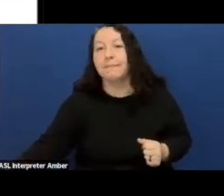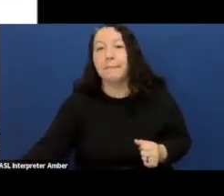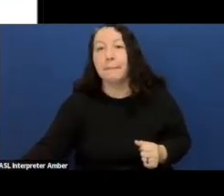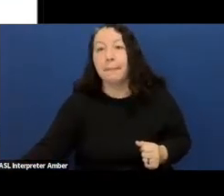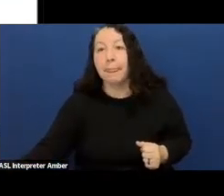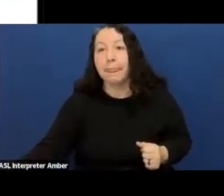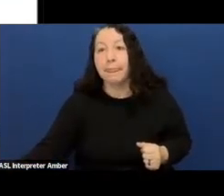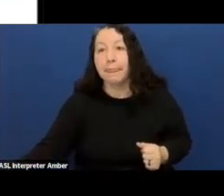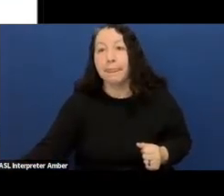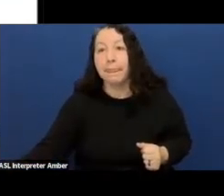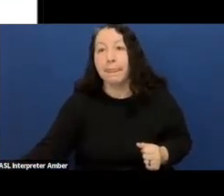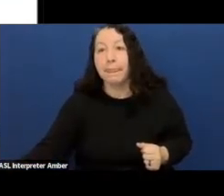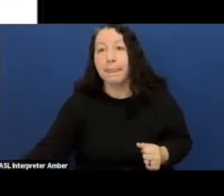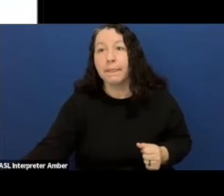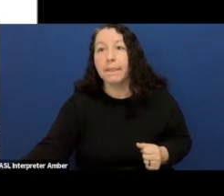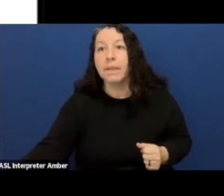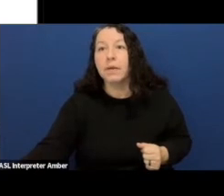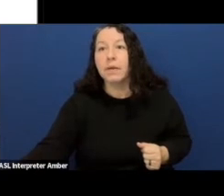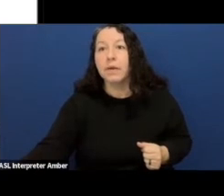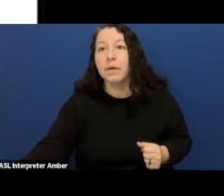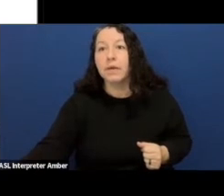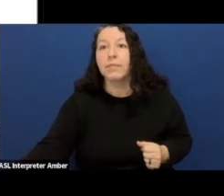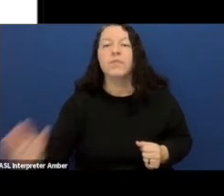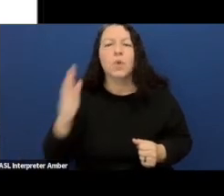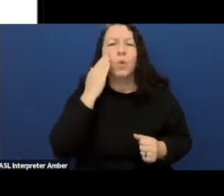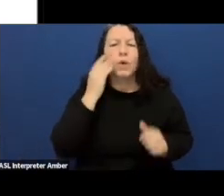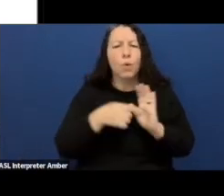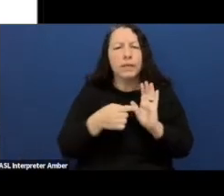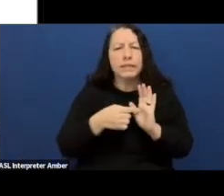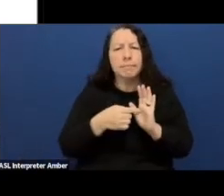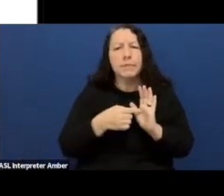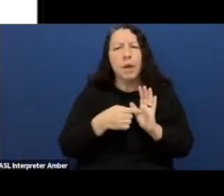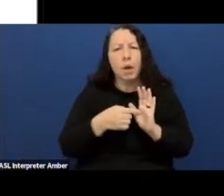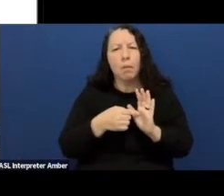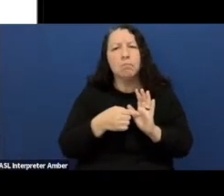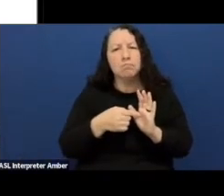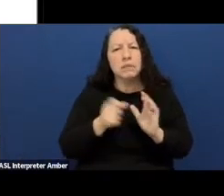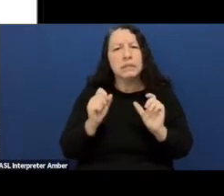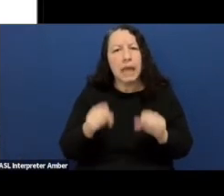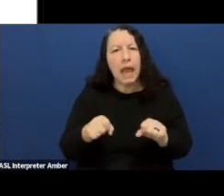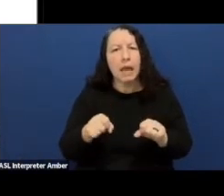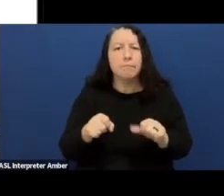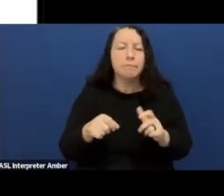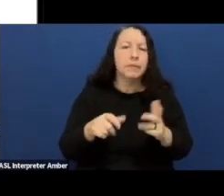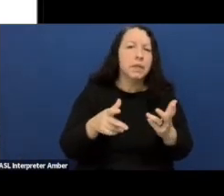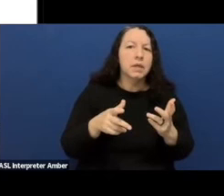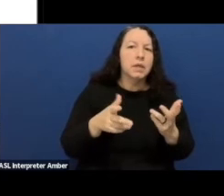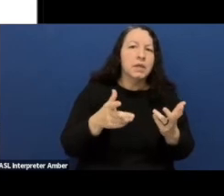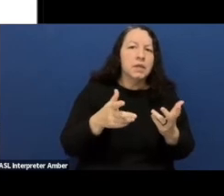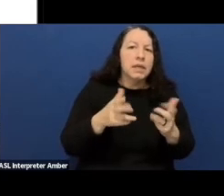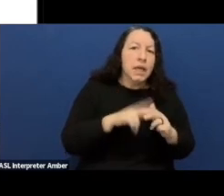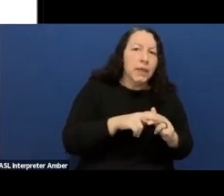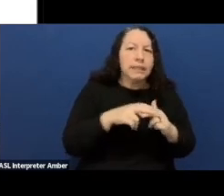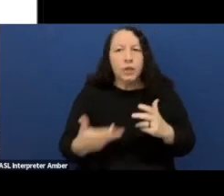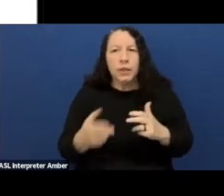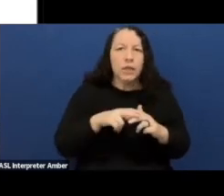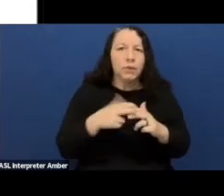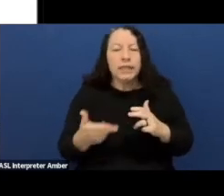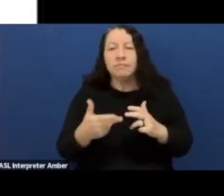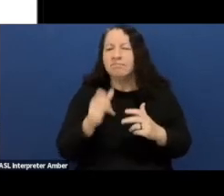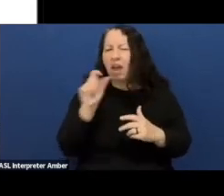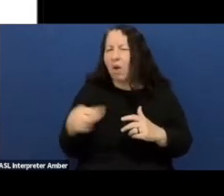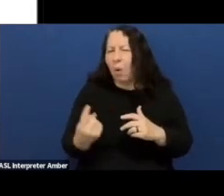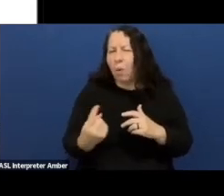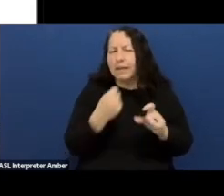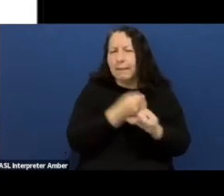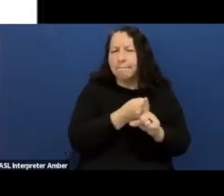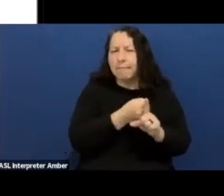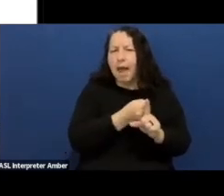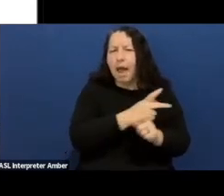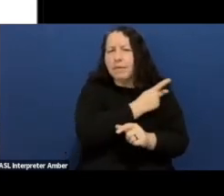joint pain, etc. Next slide, please. We know that these symptoms also come and go. And